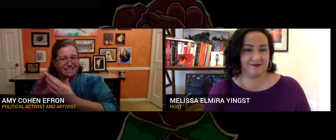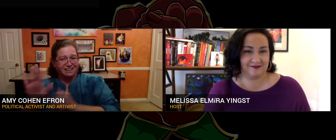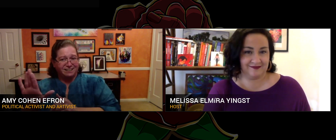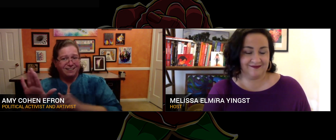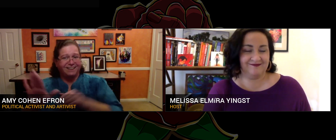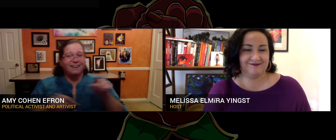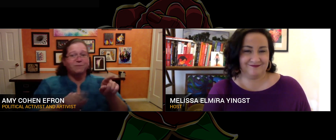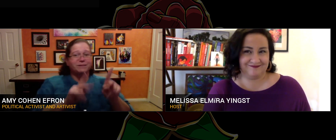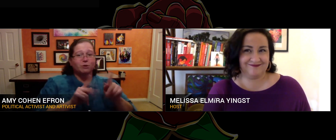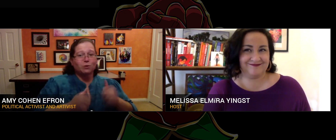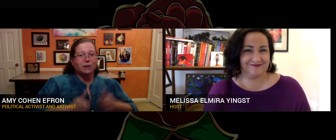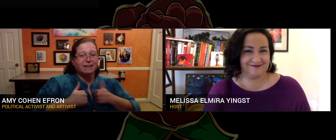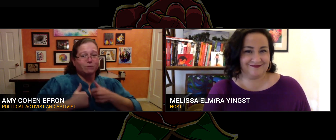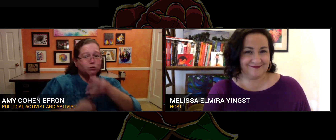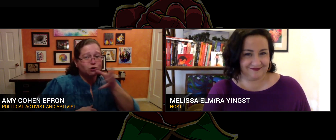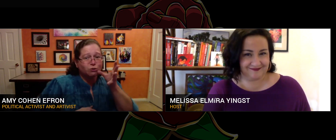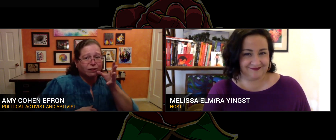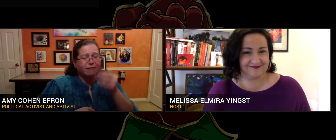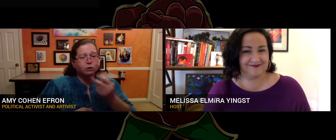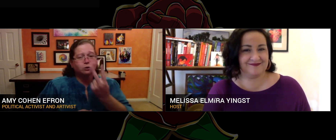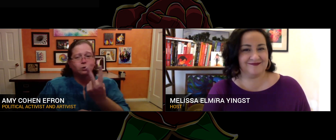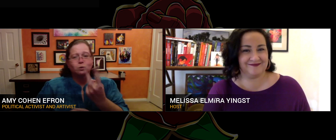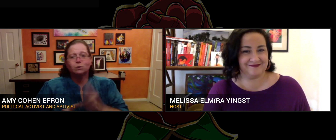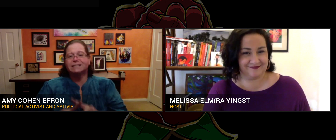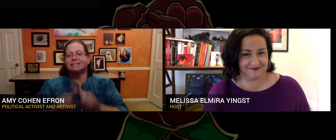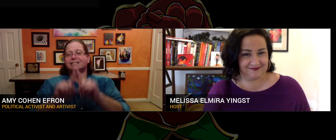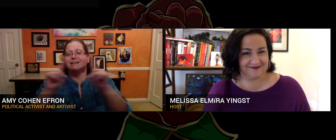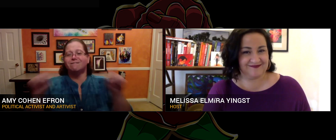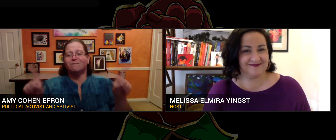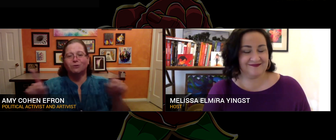those who live in the cities and those who live in rural areas.